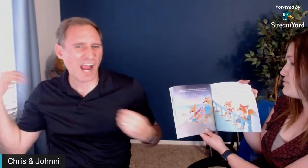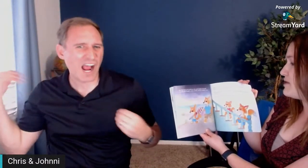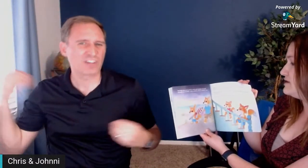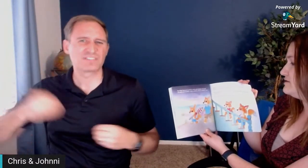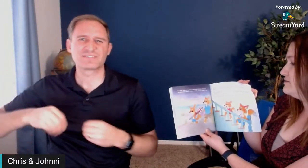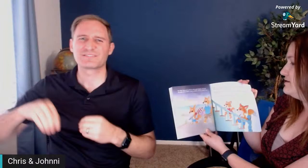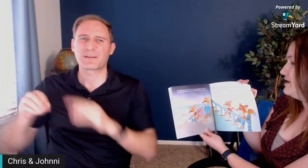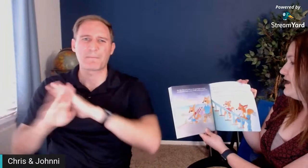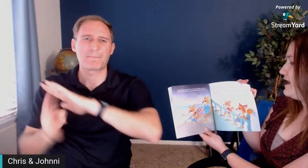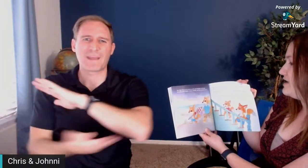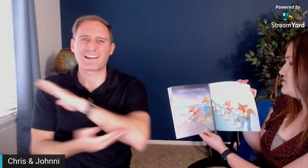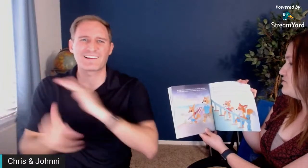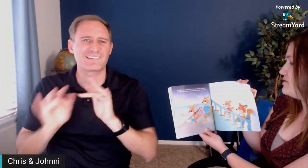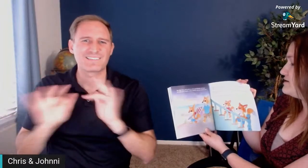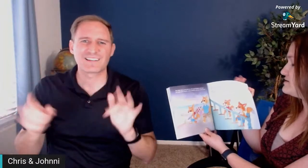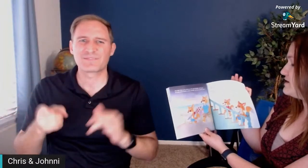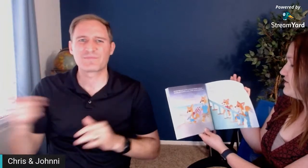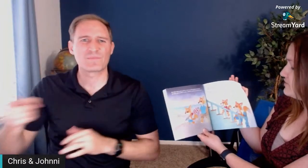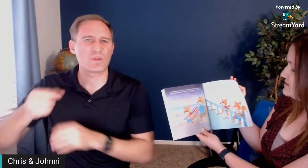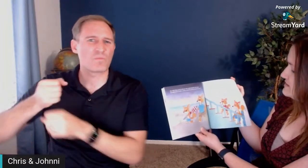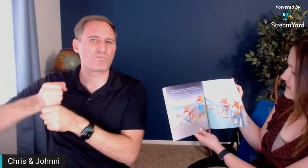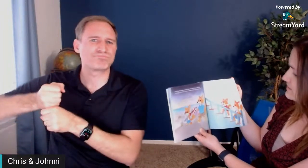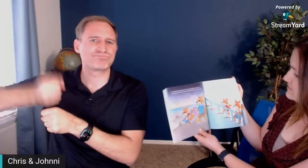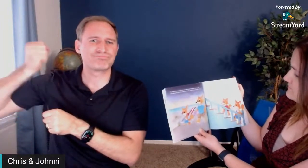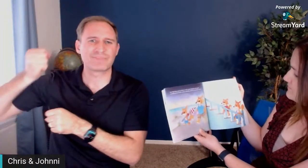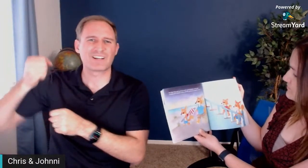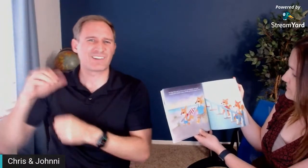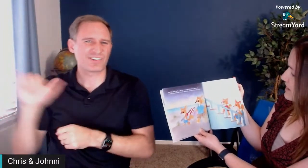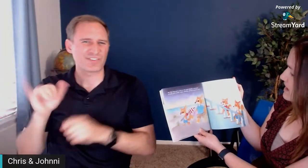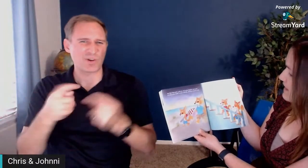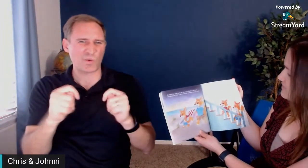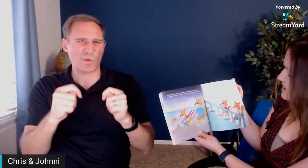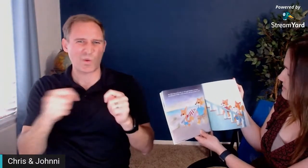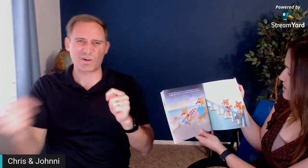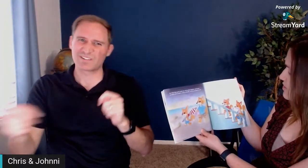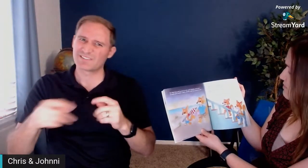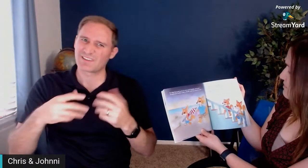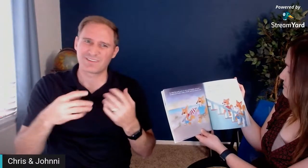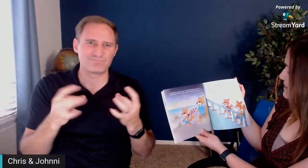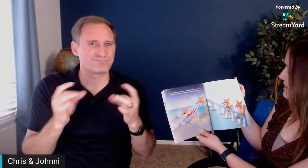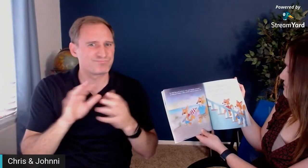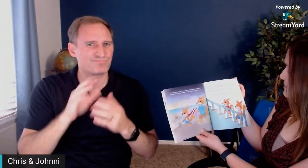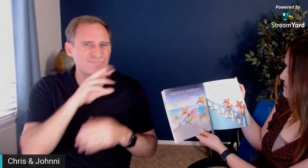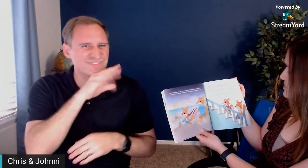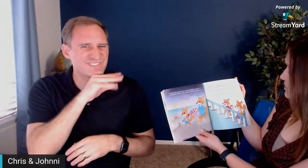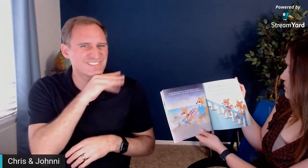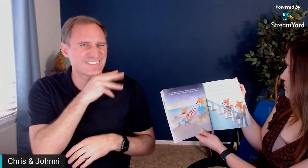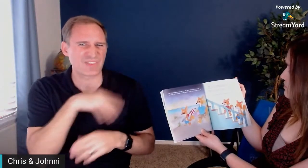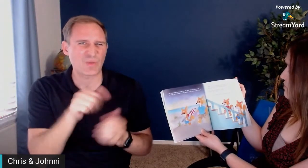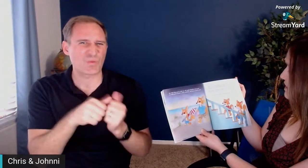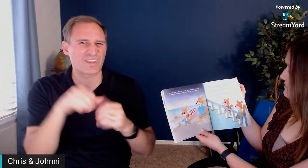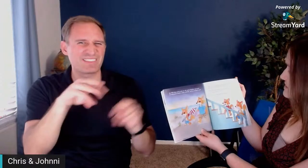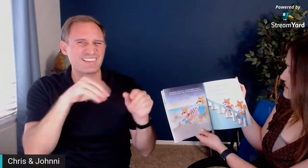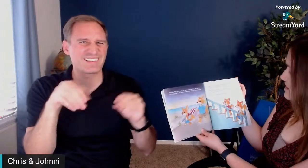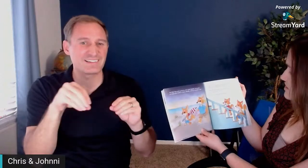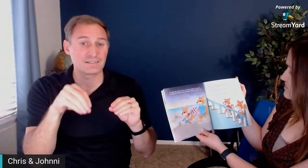umbrella and toys covered in sand after coming home ben and emily slowly walk up the stairs